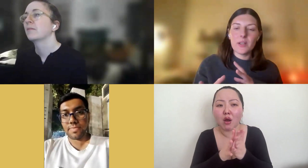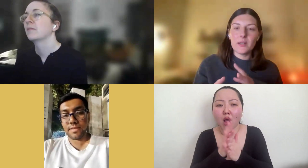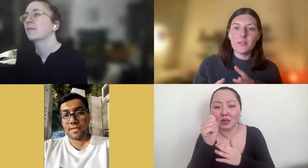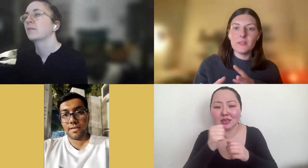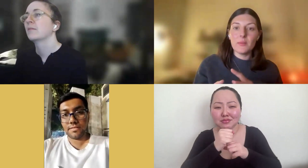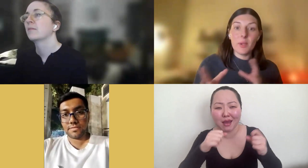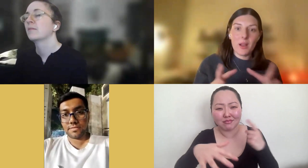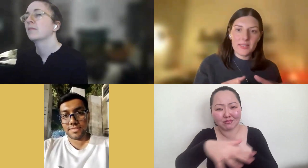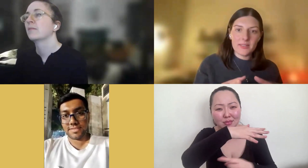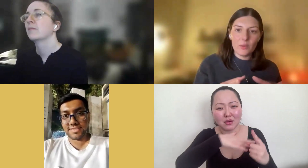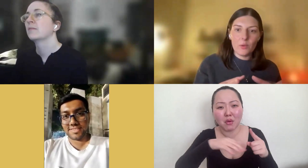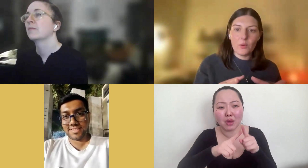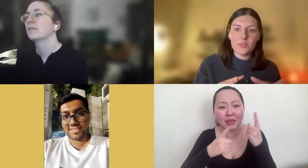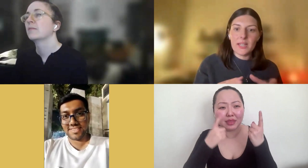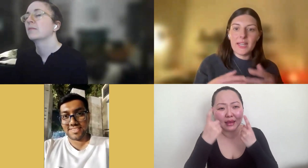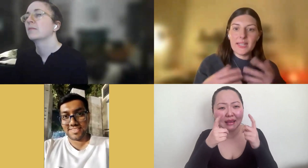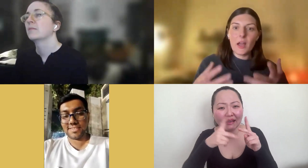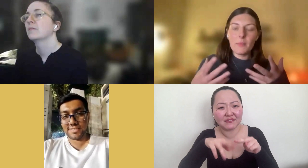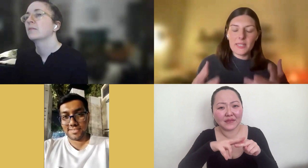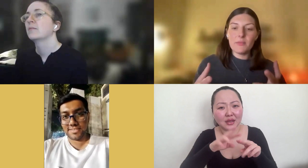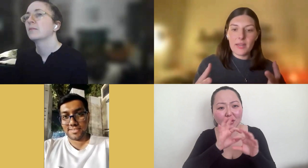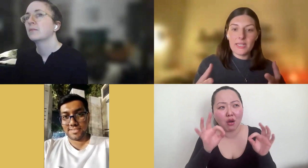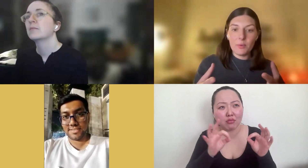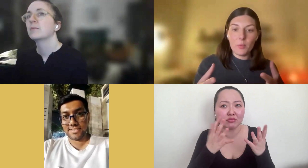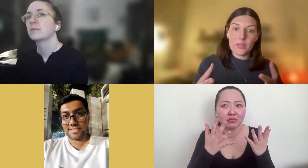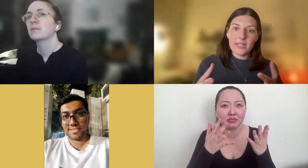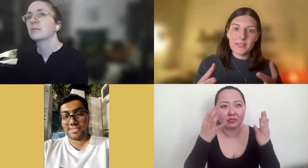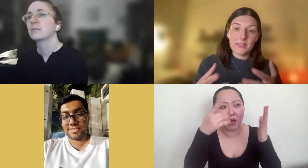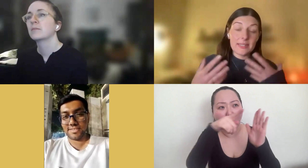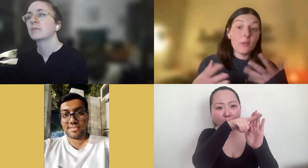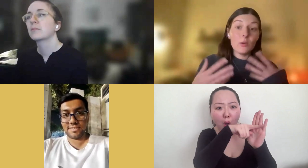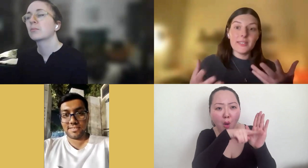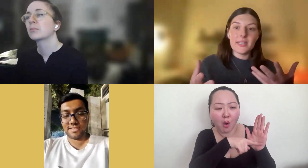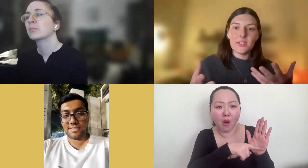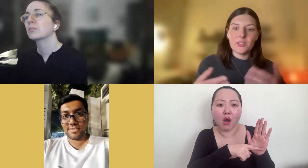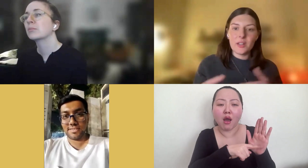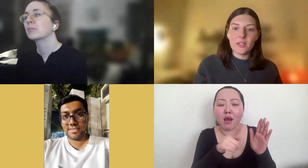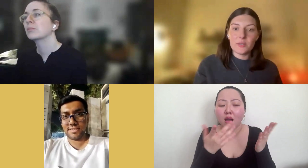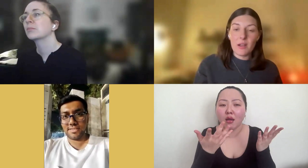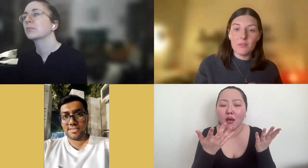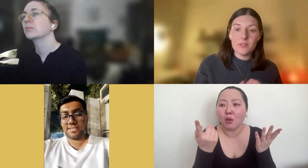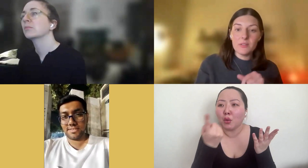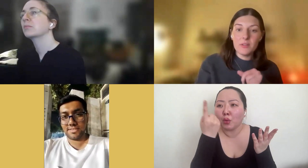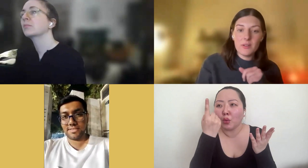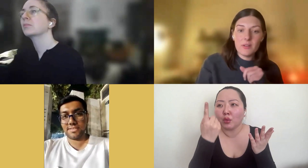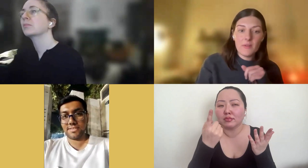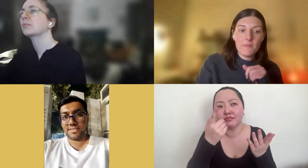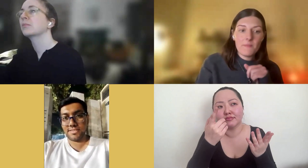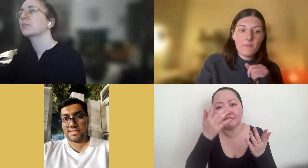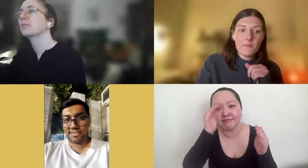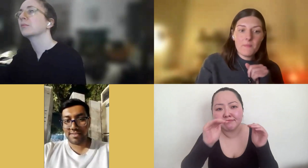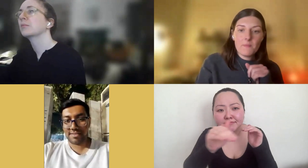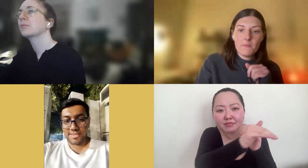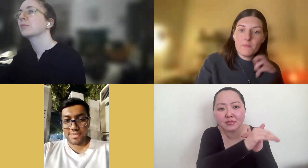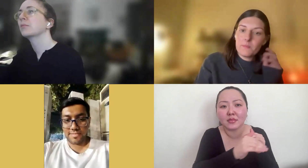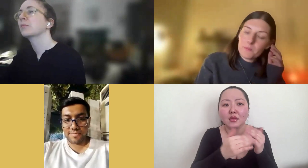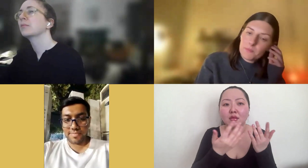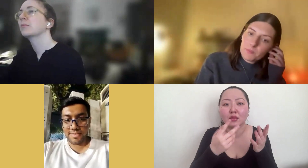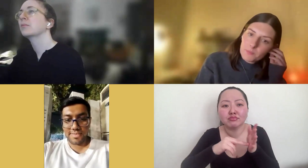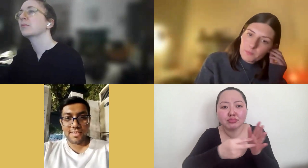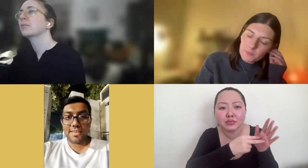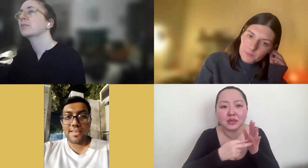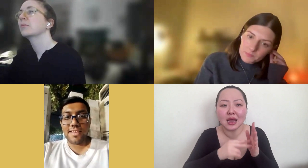is not certain compliance laws, is it coming directly from organisations like yourselves?